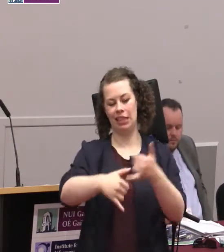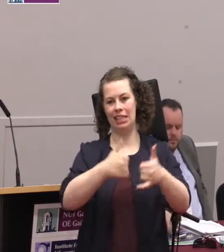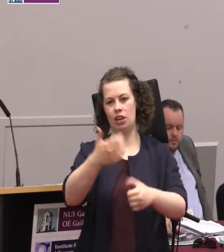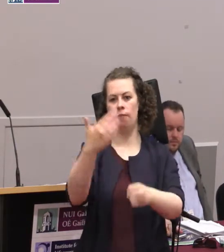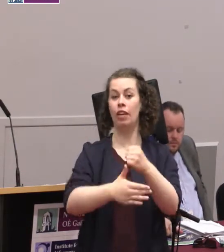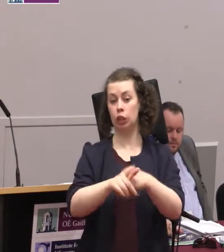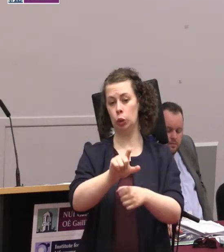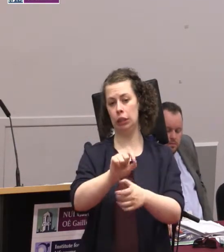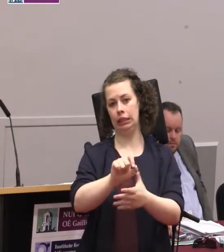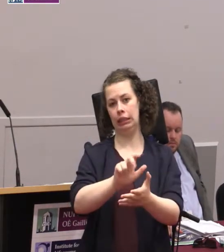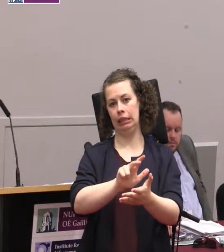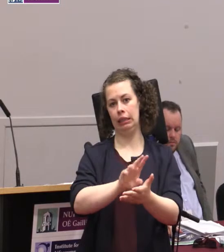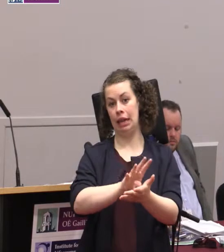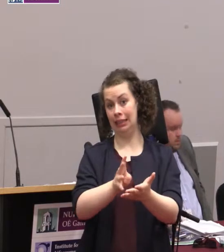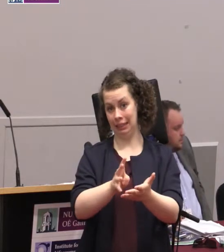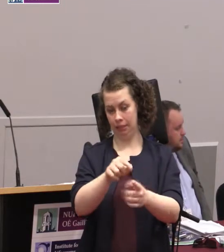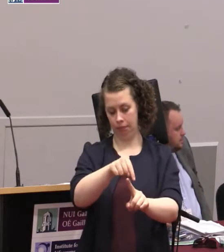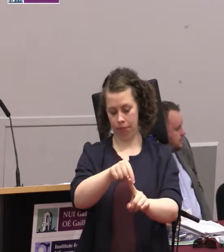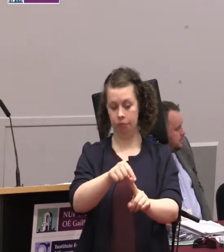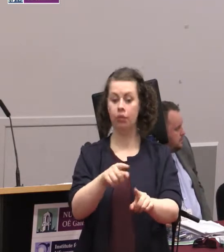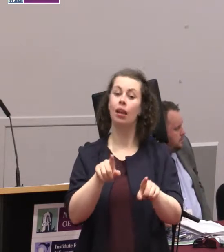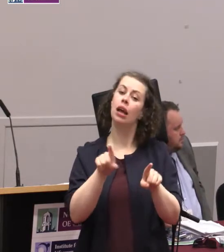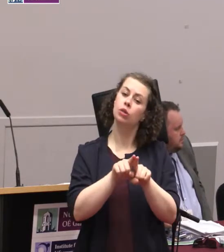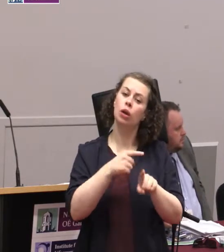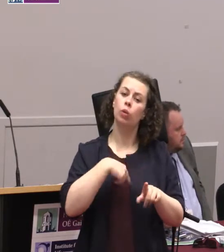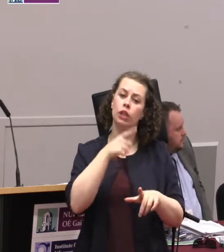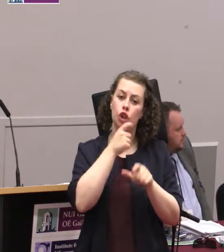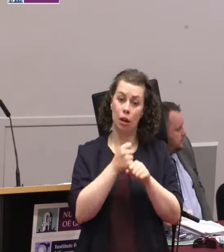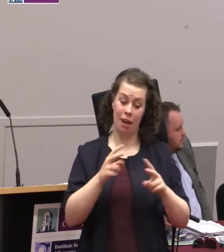We also talk about the violence that self-advocacy.